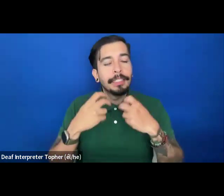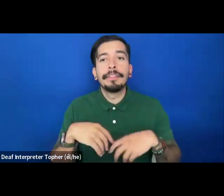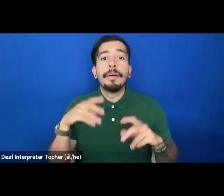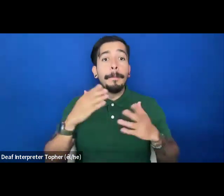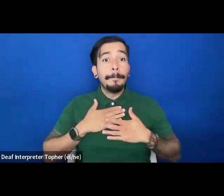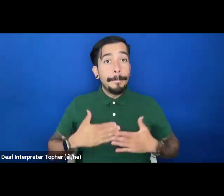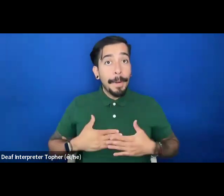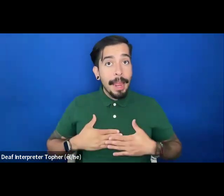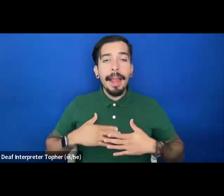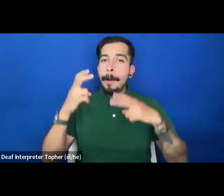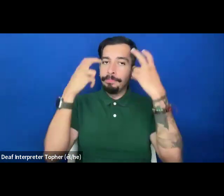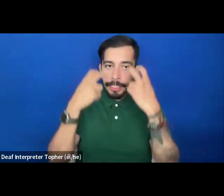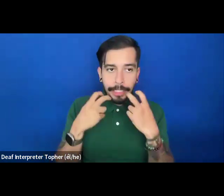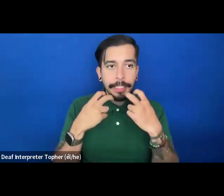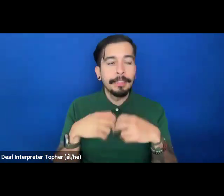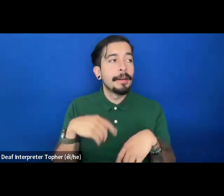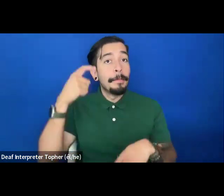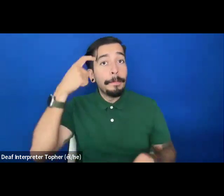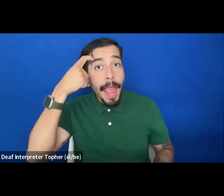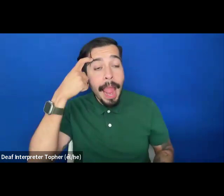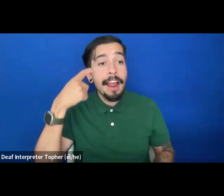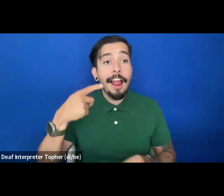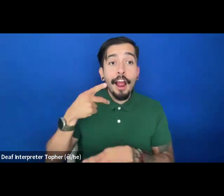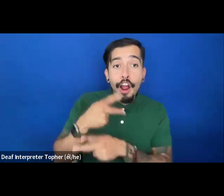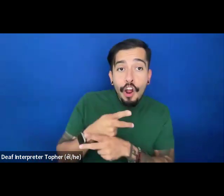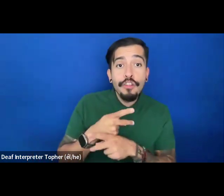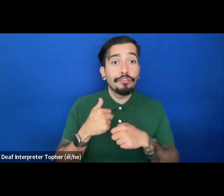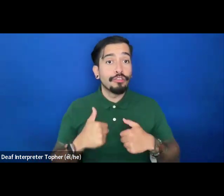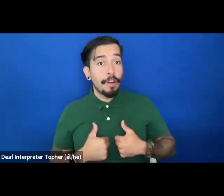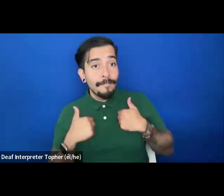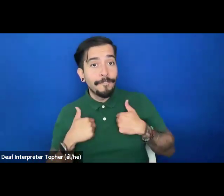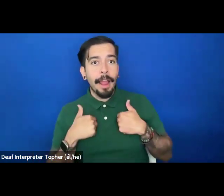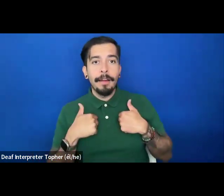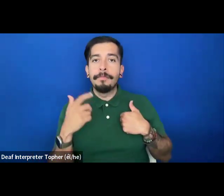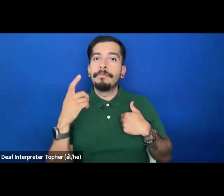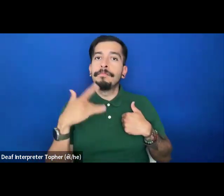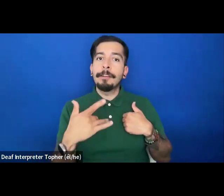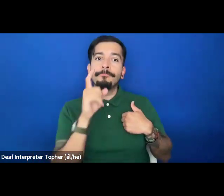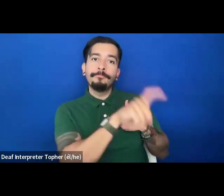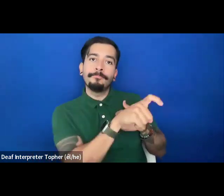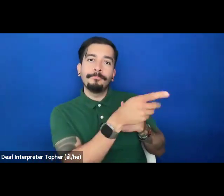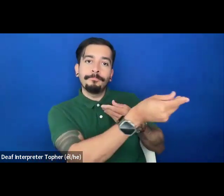that can be bought, sold, and profited from. In capitalism, people who can work